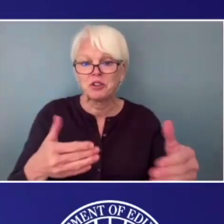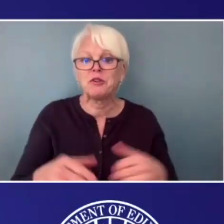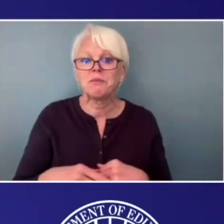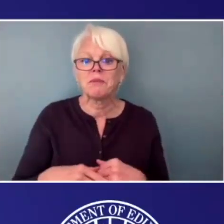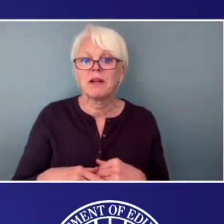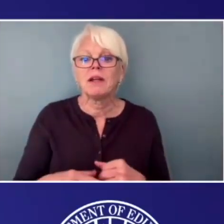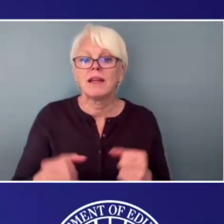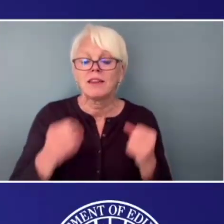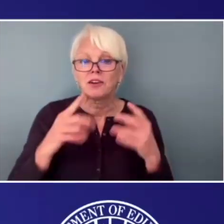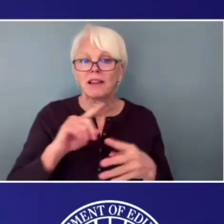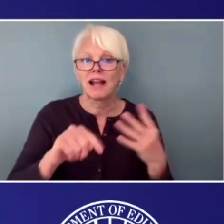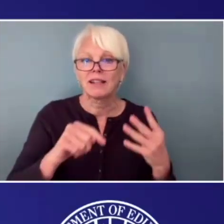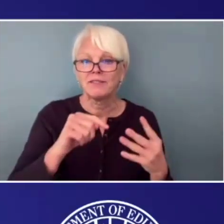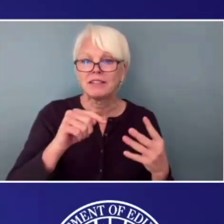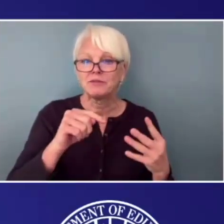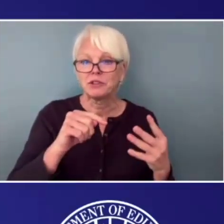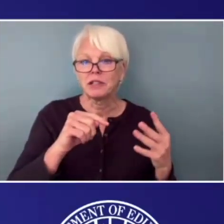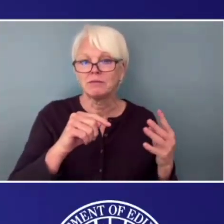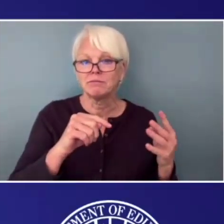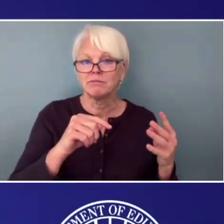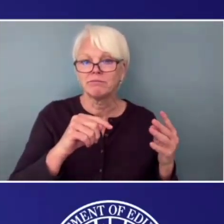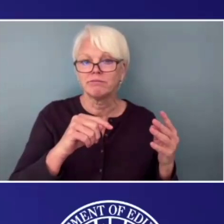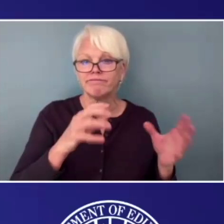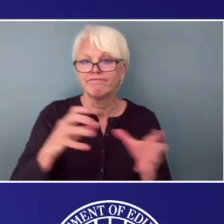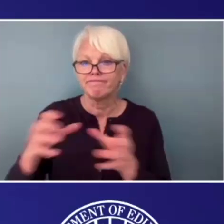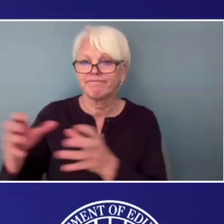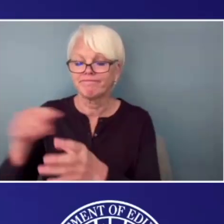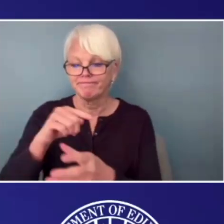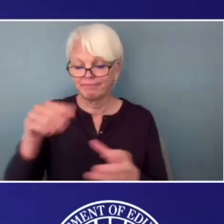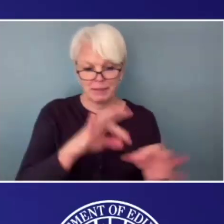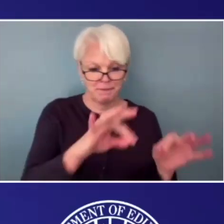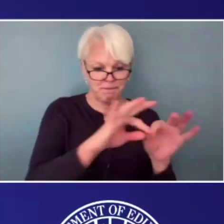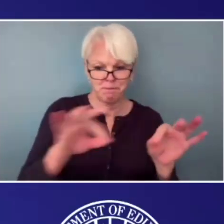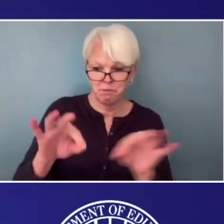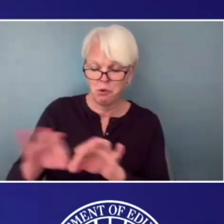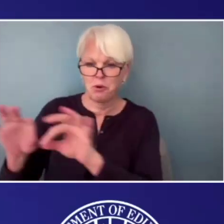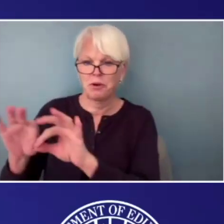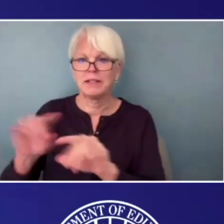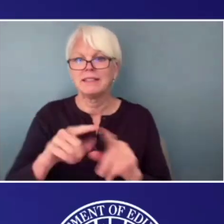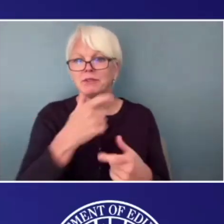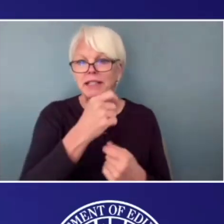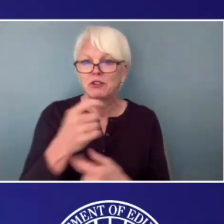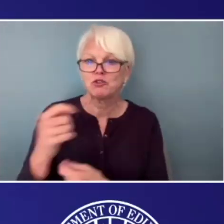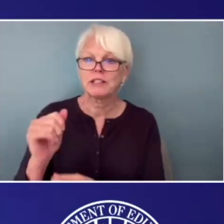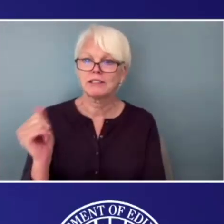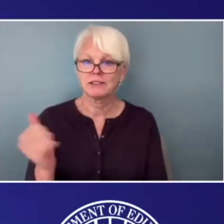you know, of different importances to different constituencies that we all represent here. But there's,